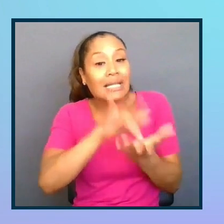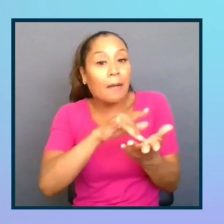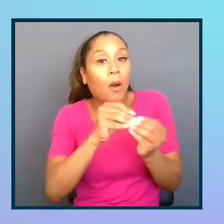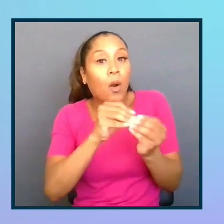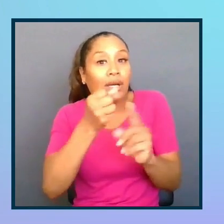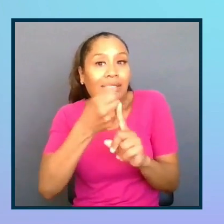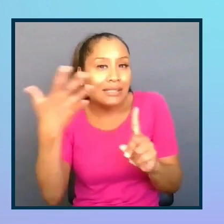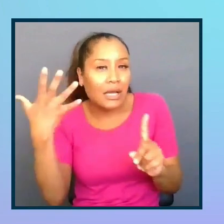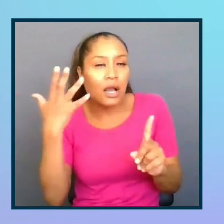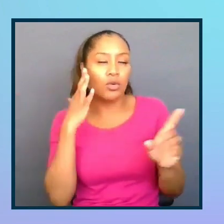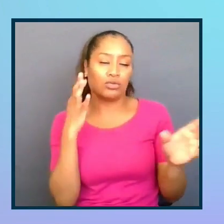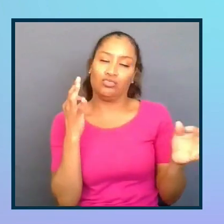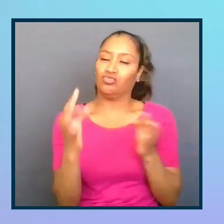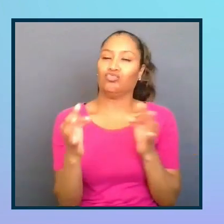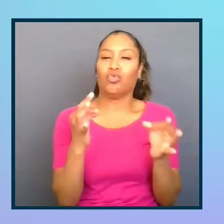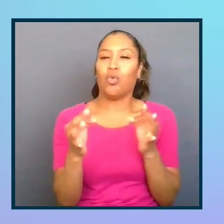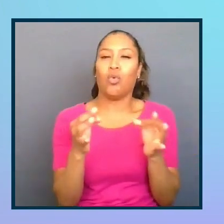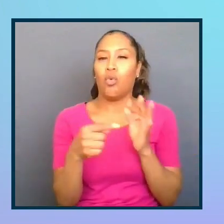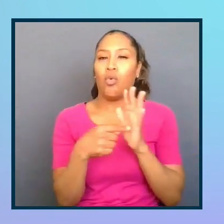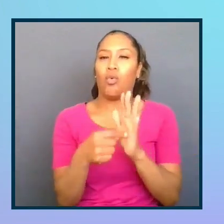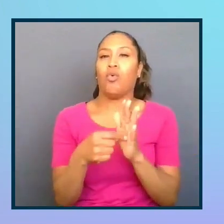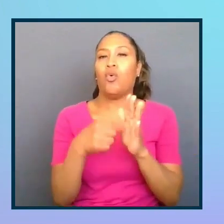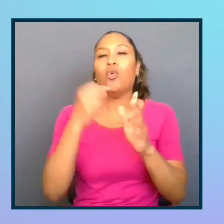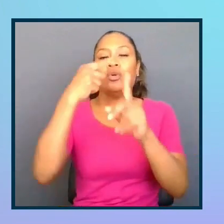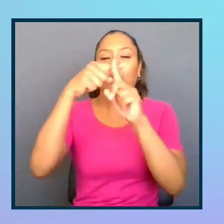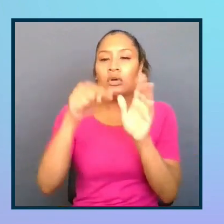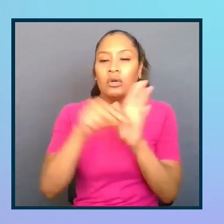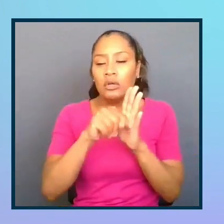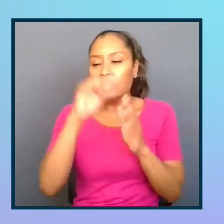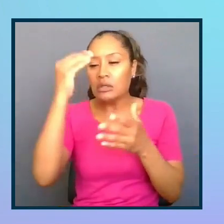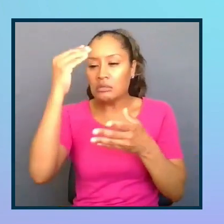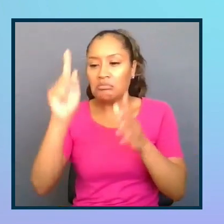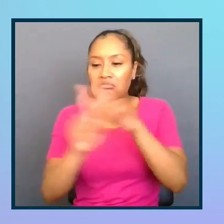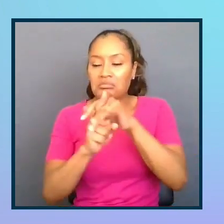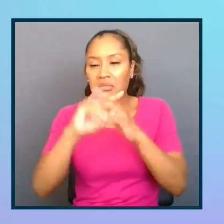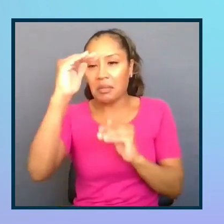and it shows you the transaction details. That was quite an old message actually,